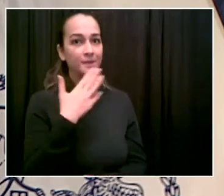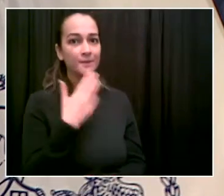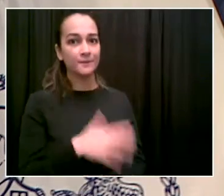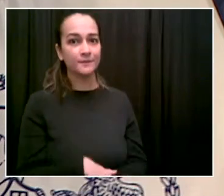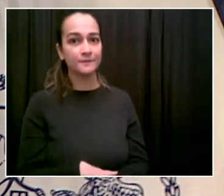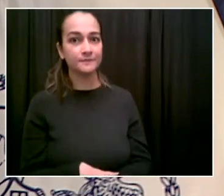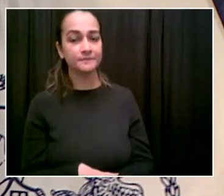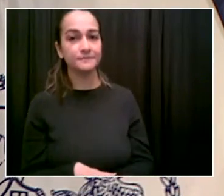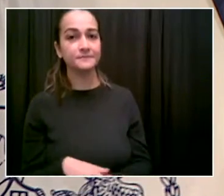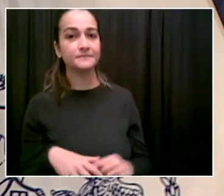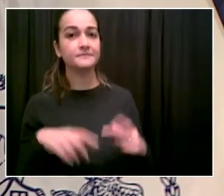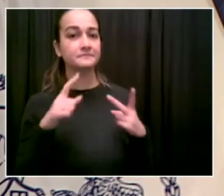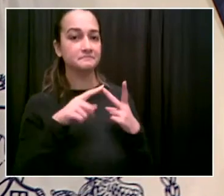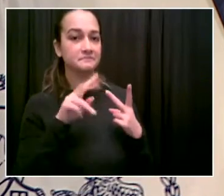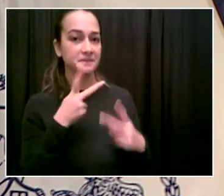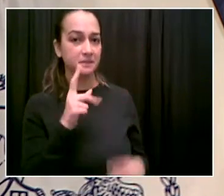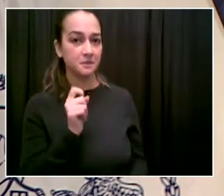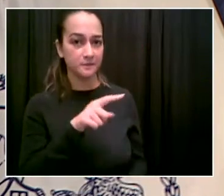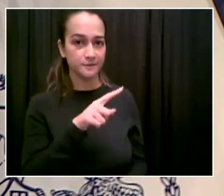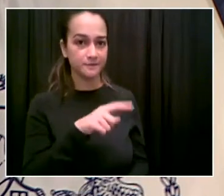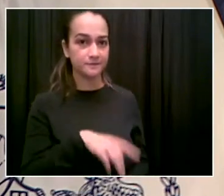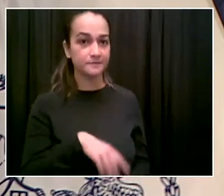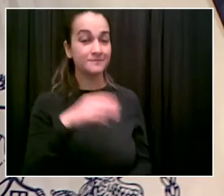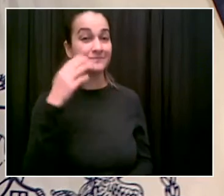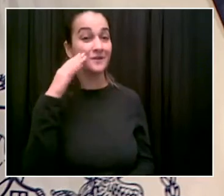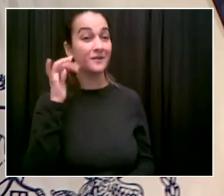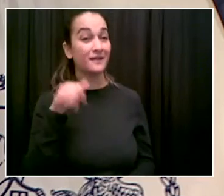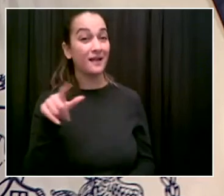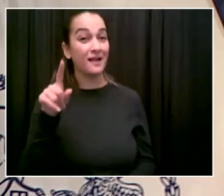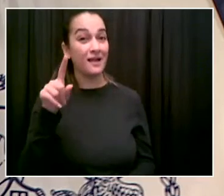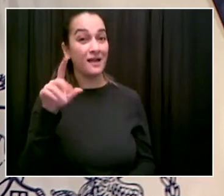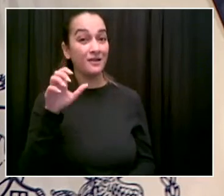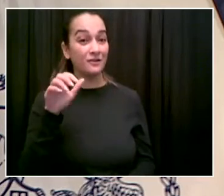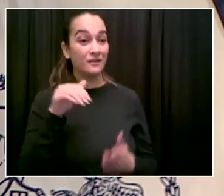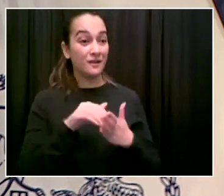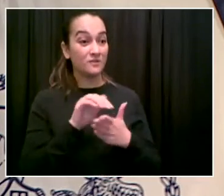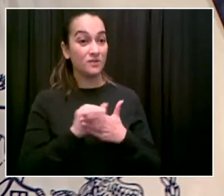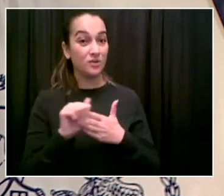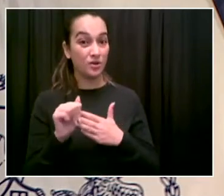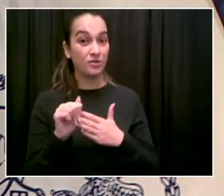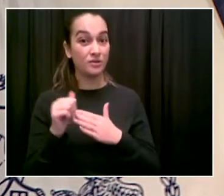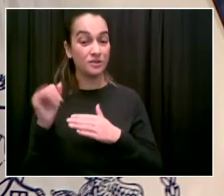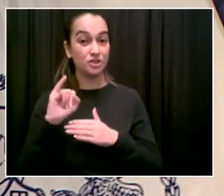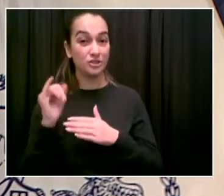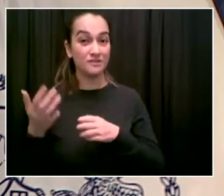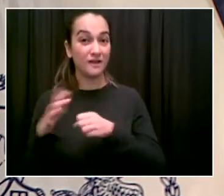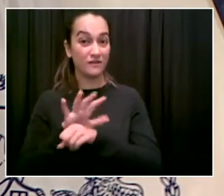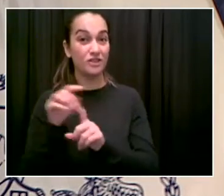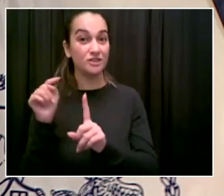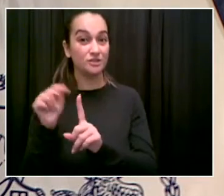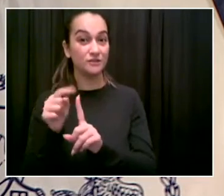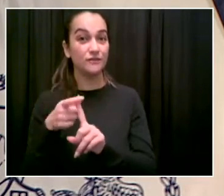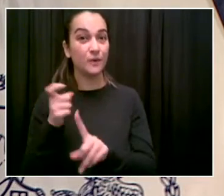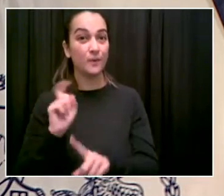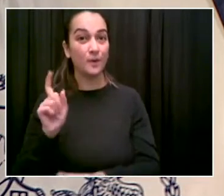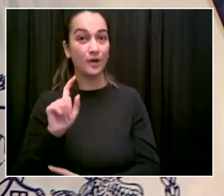RAISE A CONCERN FOR ME AND WE WILL GET YOU N A SANWER ON THIS. OH THANK YOU MAYOR. JUST A FOLLOW-UP